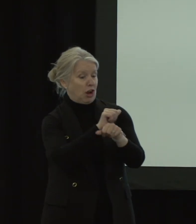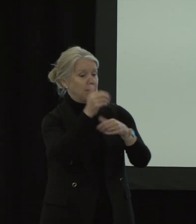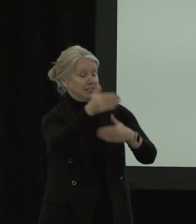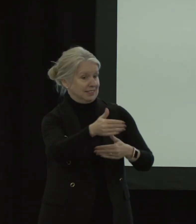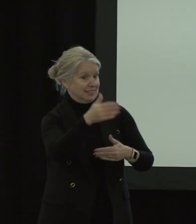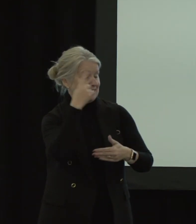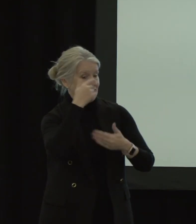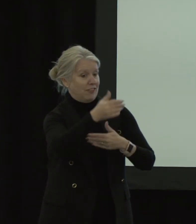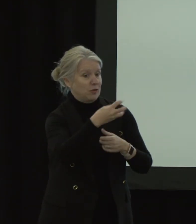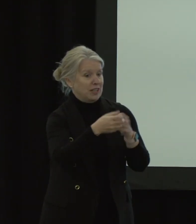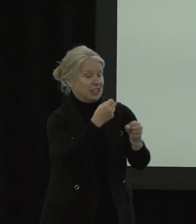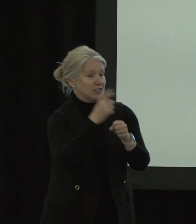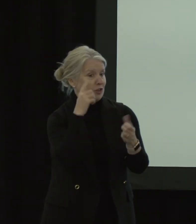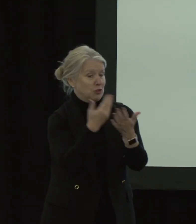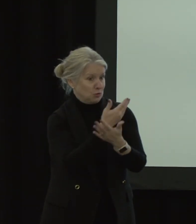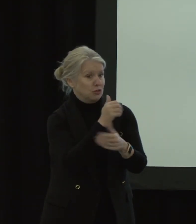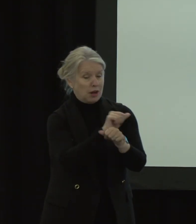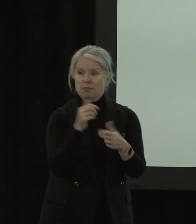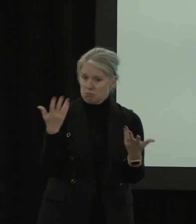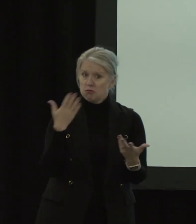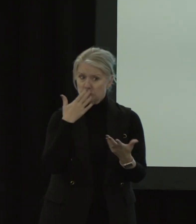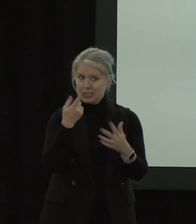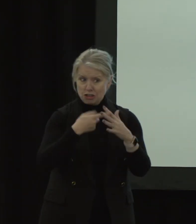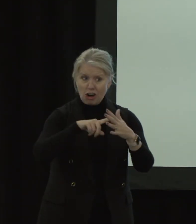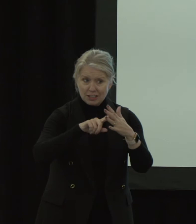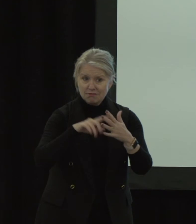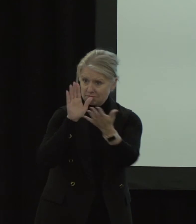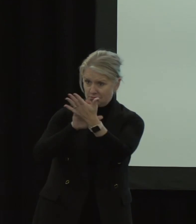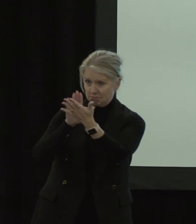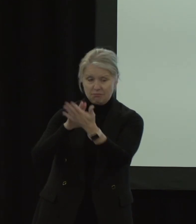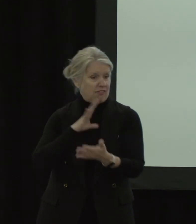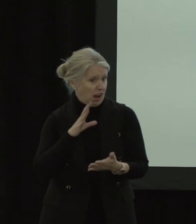good start. They should be commended for that, and I'm the first to do so. I'm